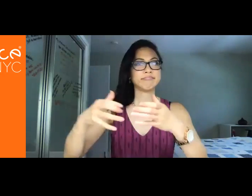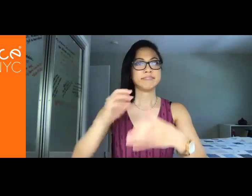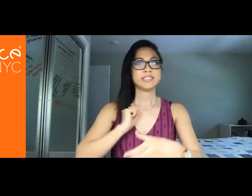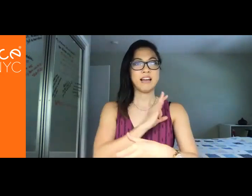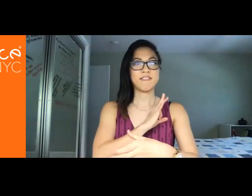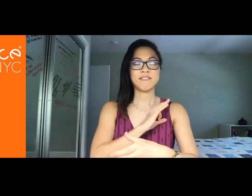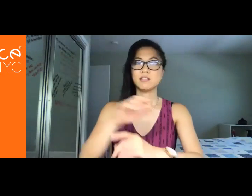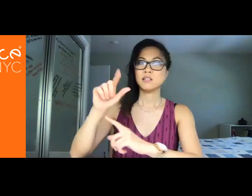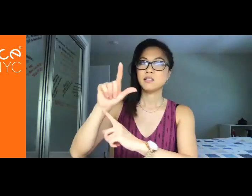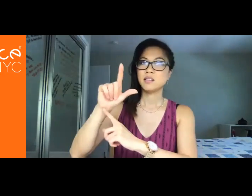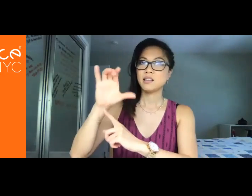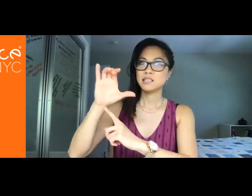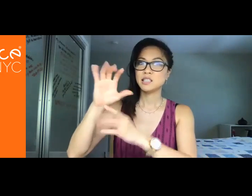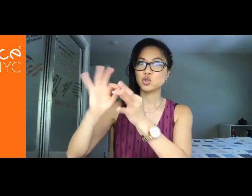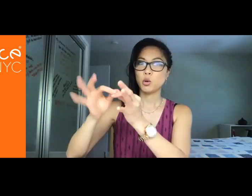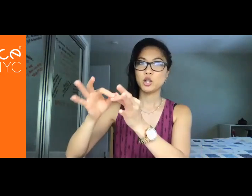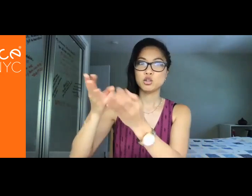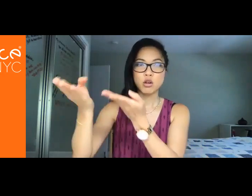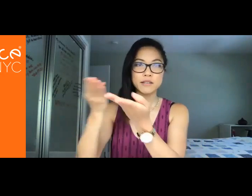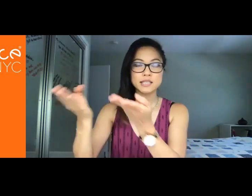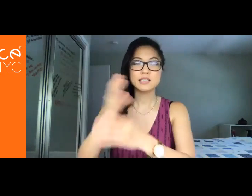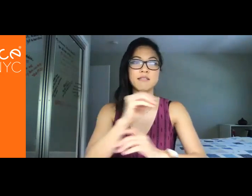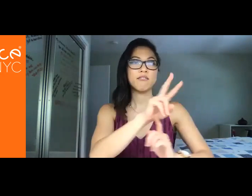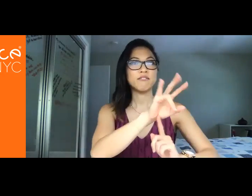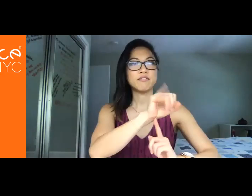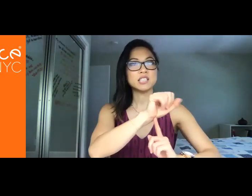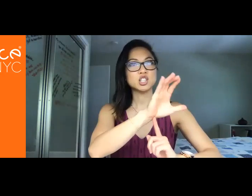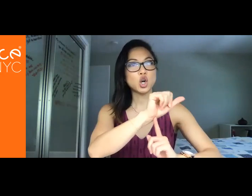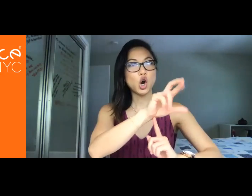center and the different accessibility services that we were